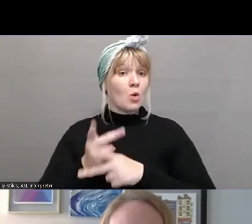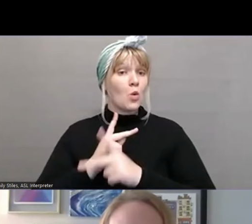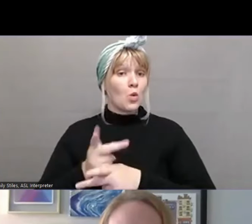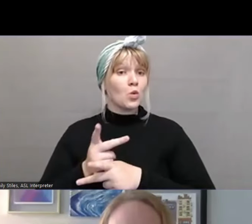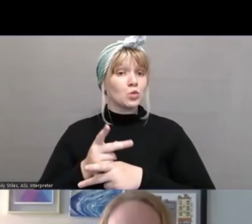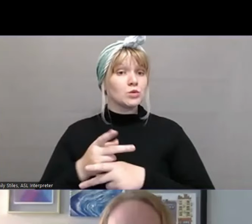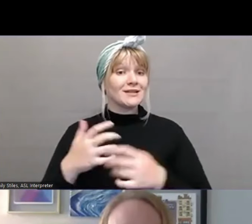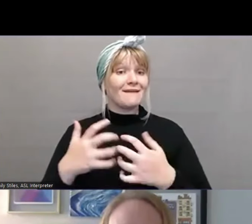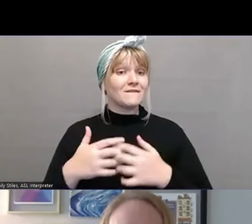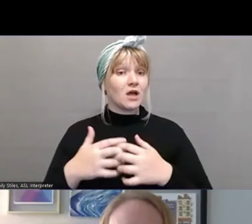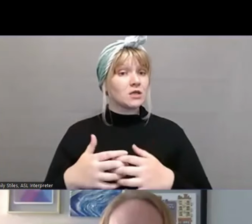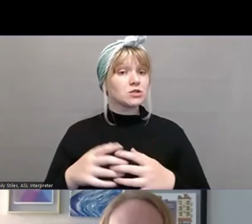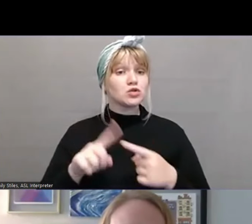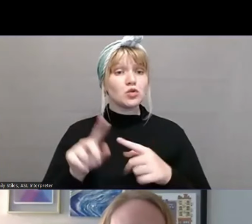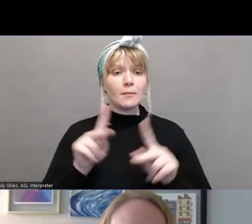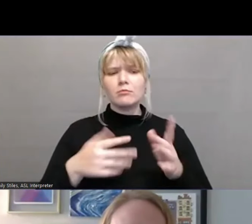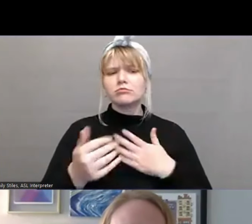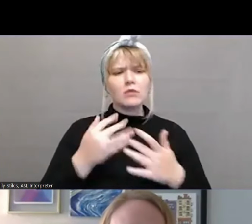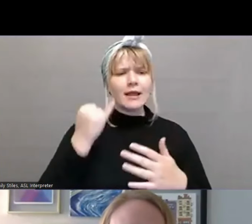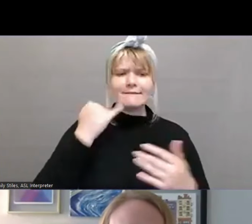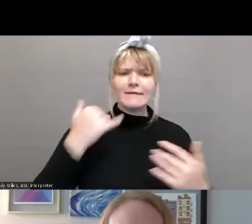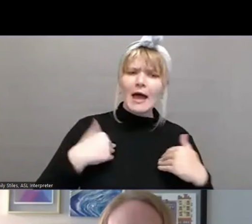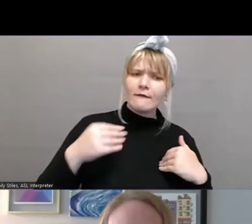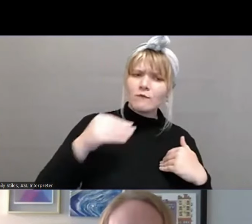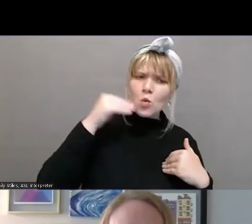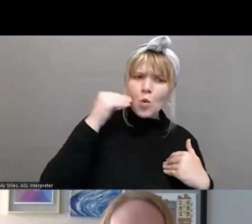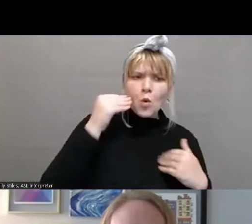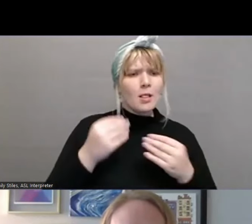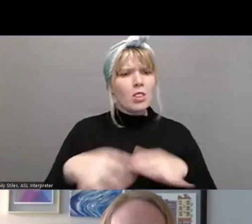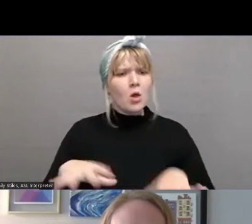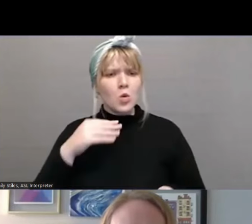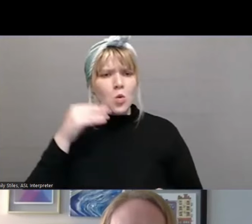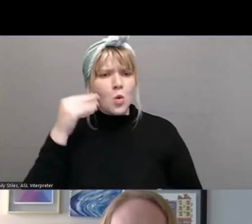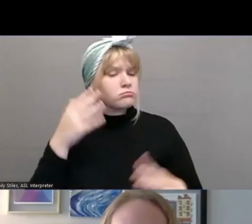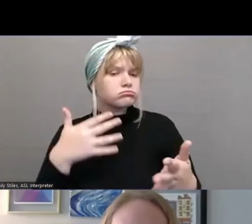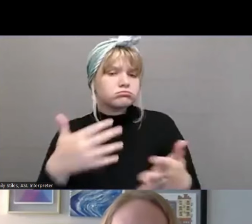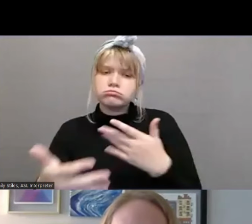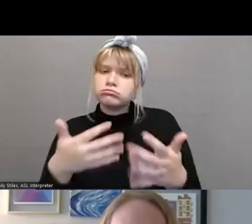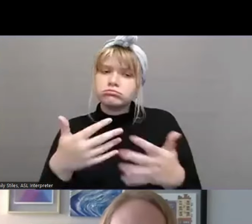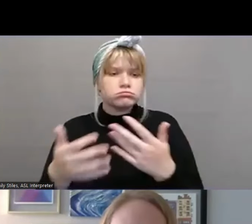whether they are homeless or not, for us it does not matter if the person's housing situation